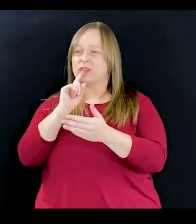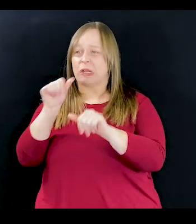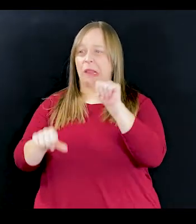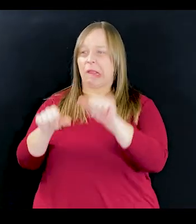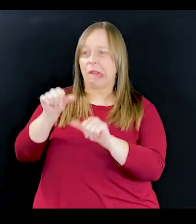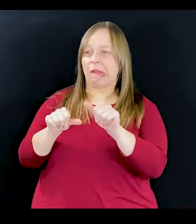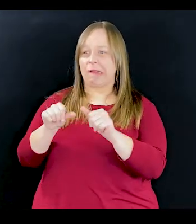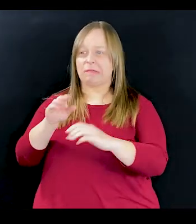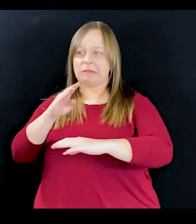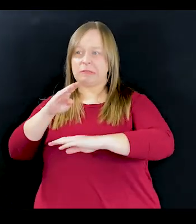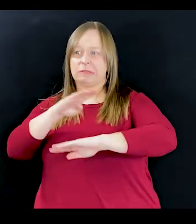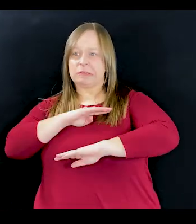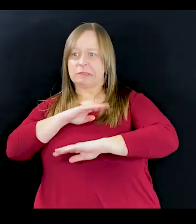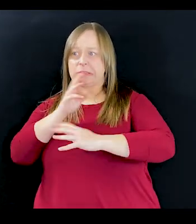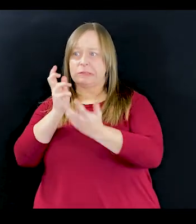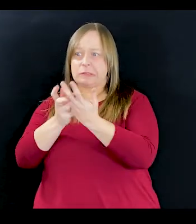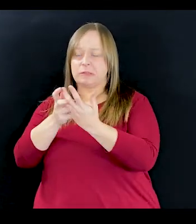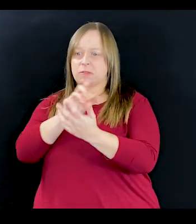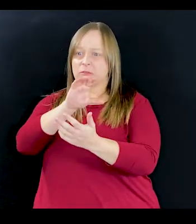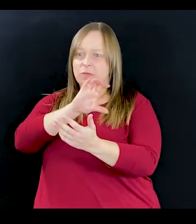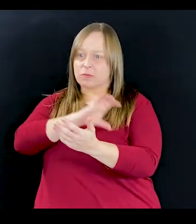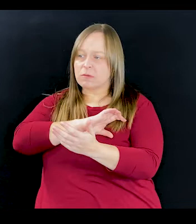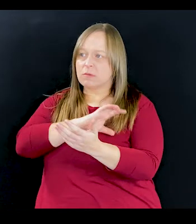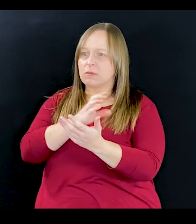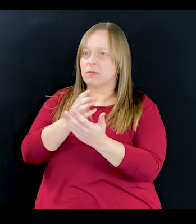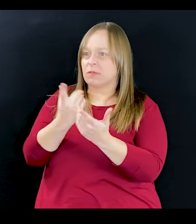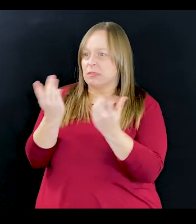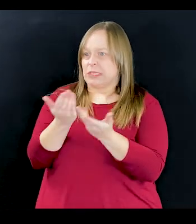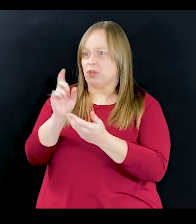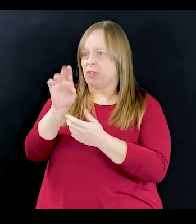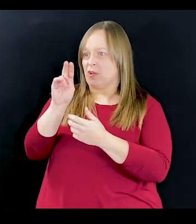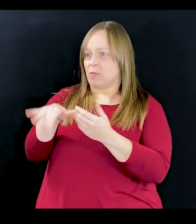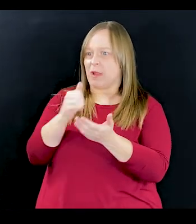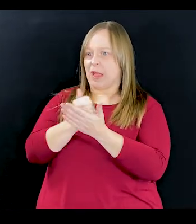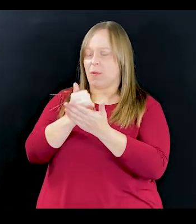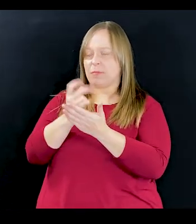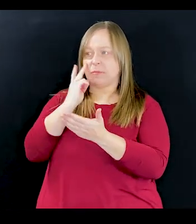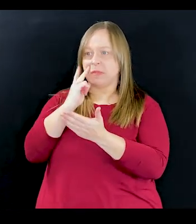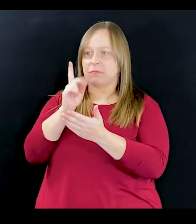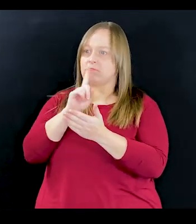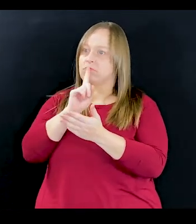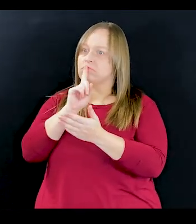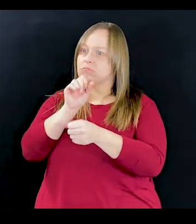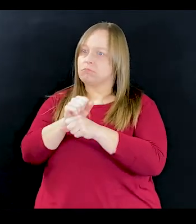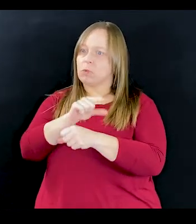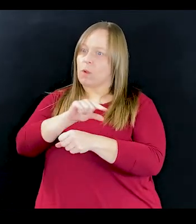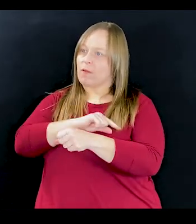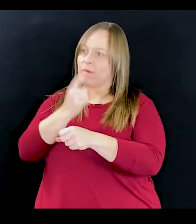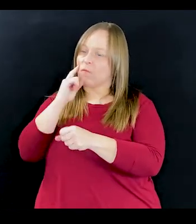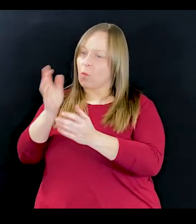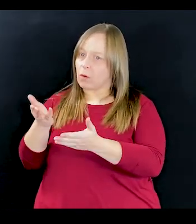not really sure if they fit into all the categories, is there someone here at DRNY that can help them determine their eligibility?